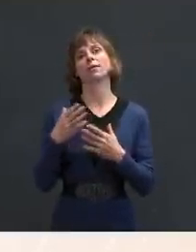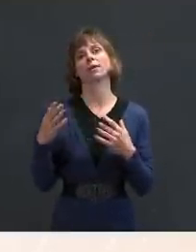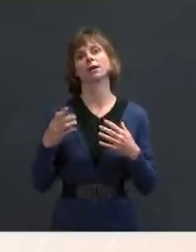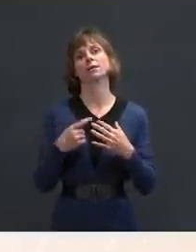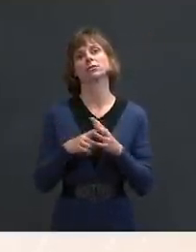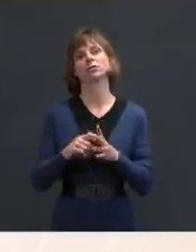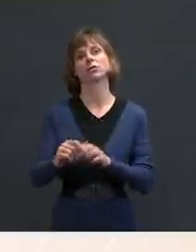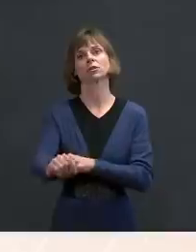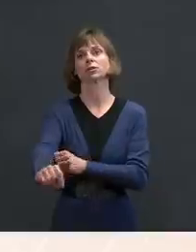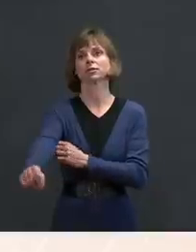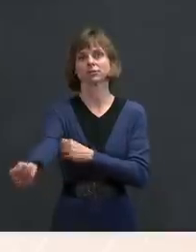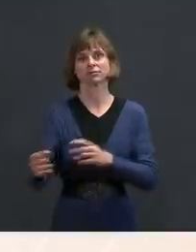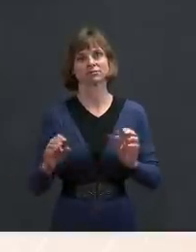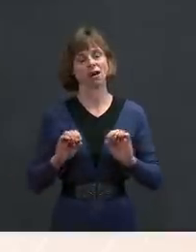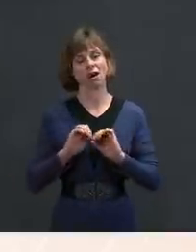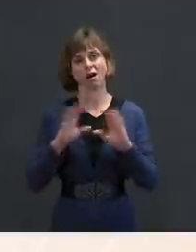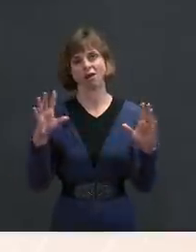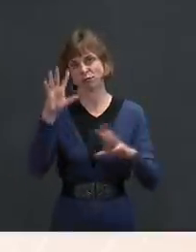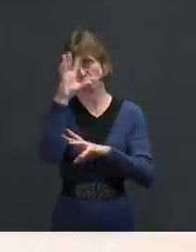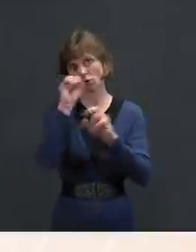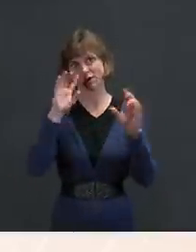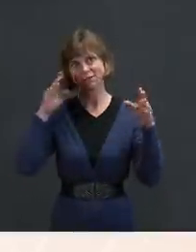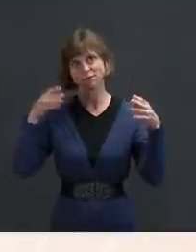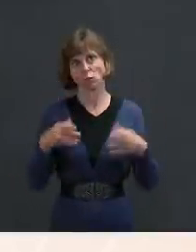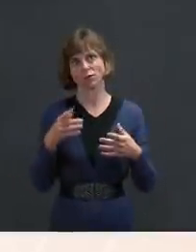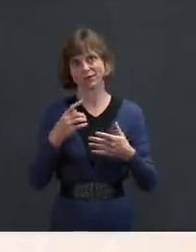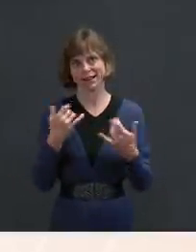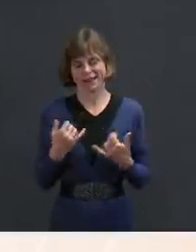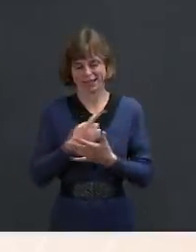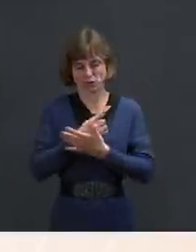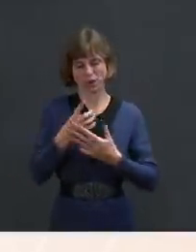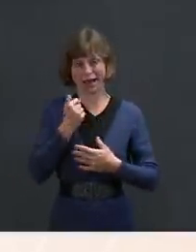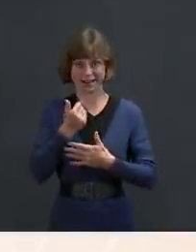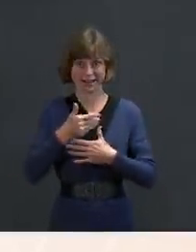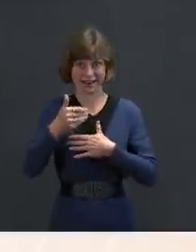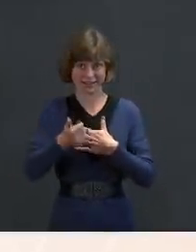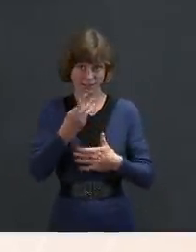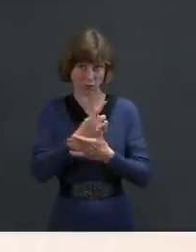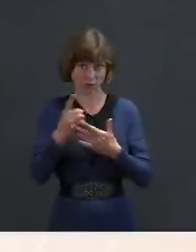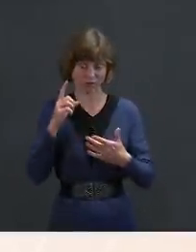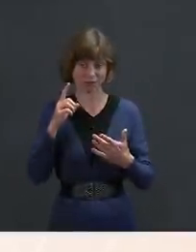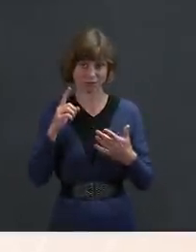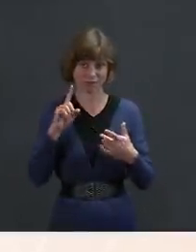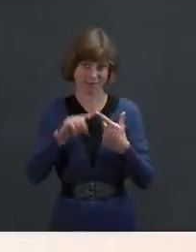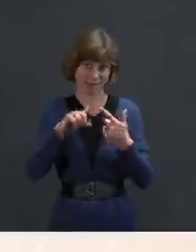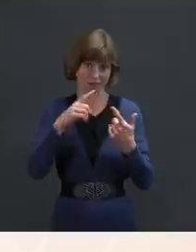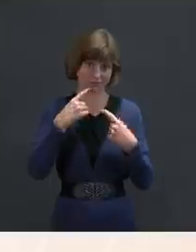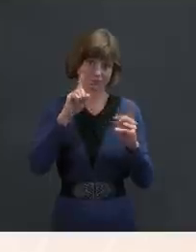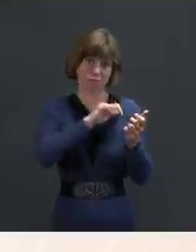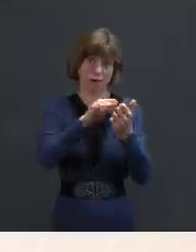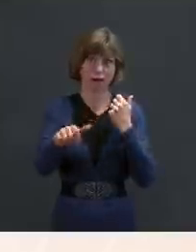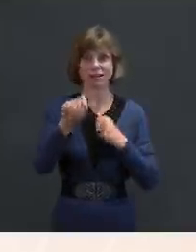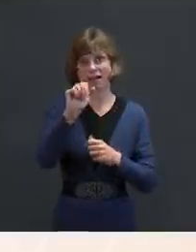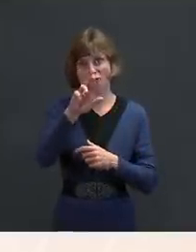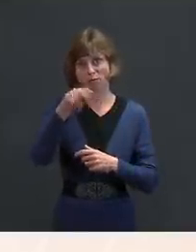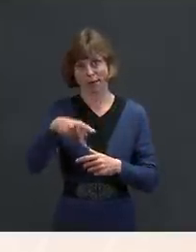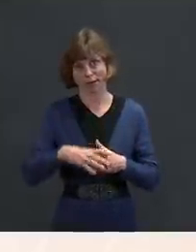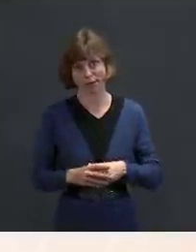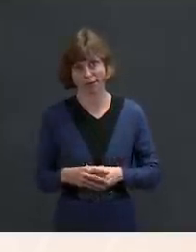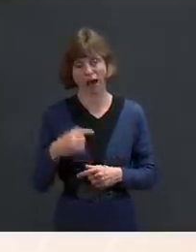Obviously, the President's focus this week and the coming weeks, until it's passed, is on the American Rescue Plan. And I wanted just to take the opportunity to reiterate that,